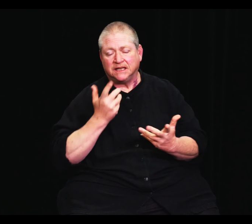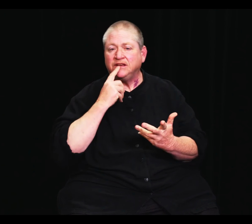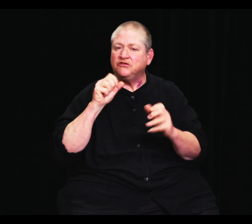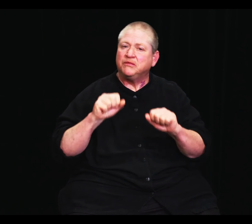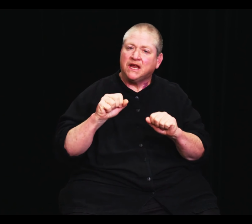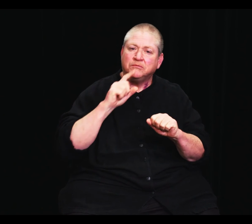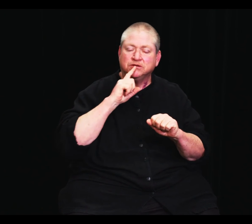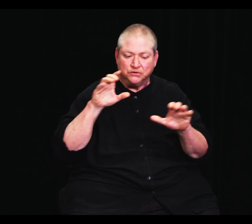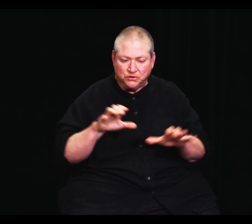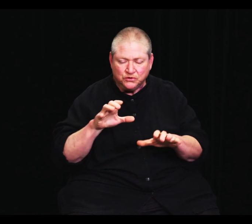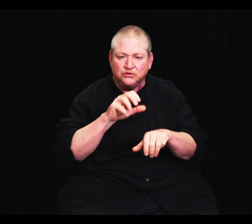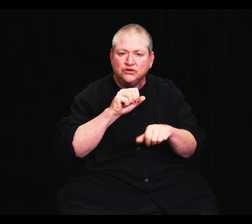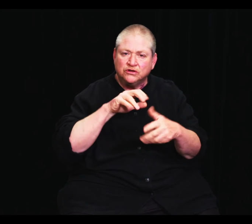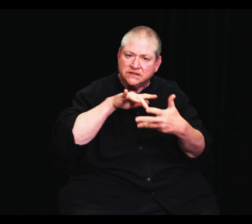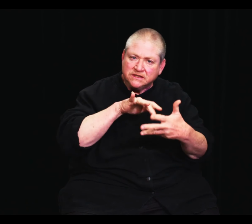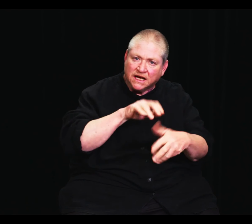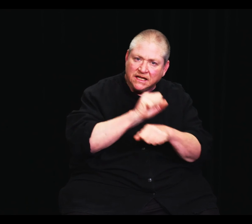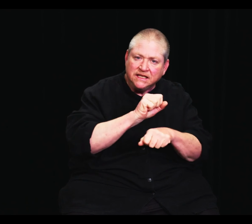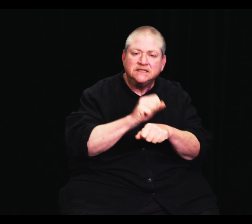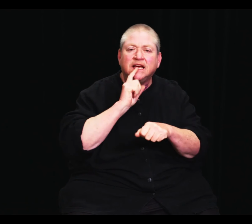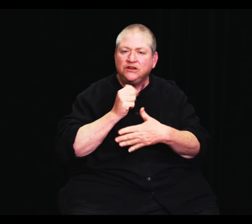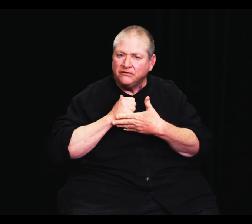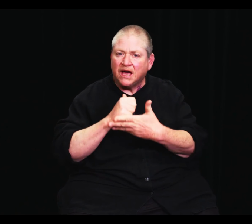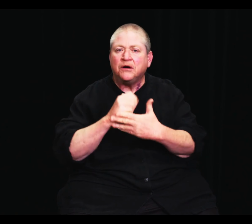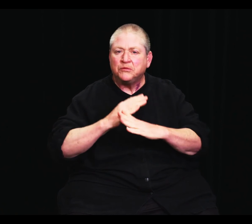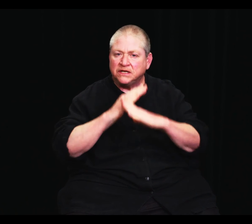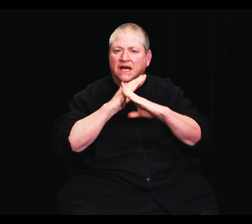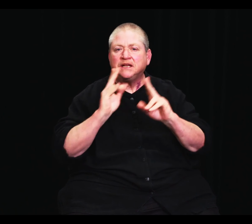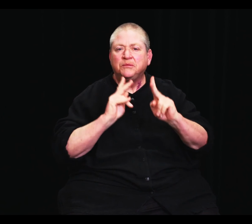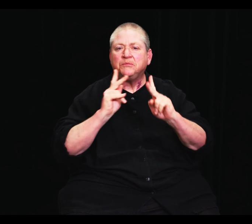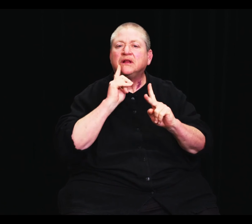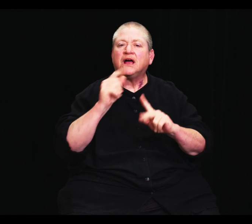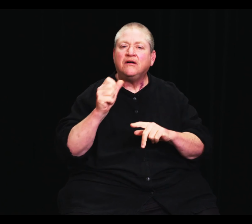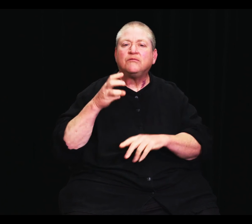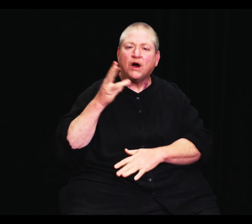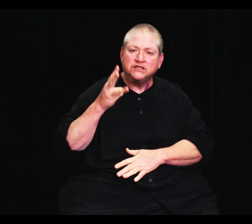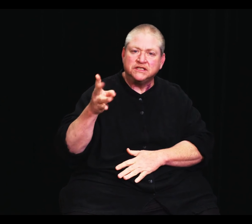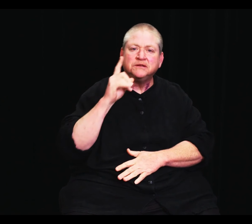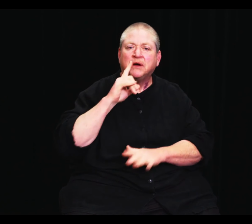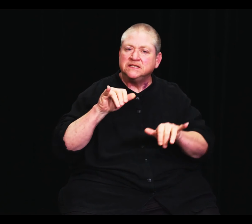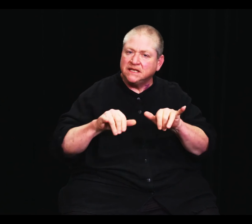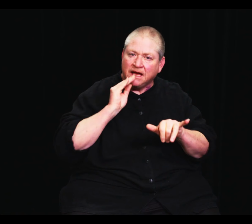But to finish your degree amidst this pandemic is truly remarkable. Not only have you managed to navigate your studies,